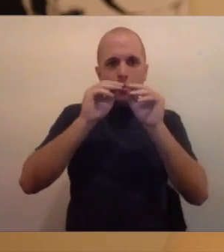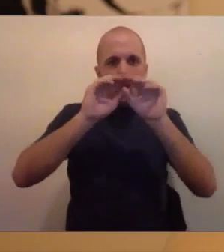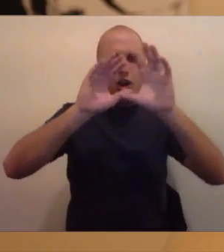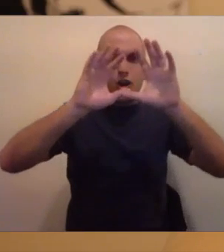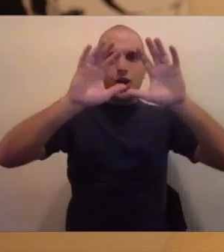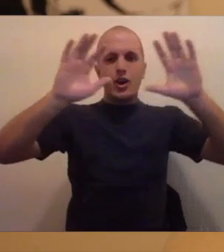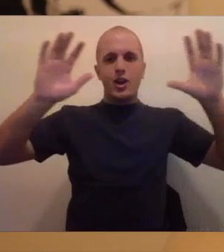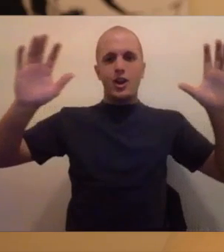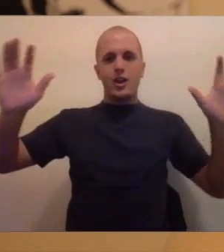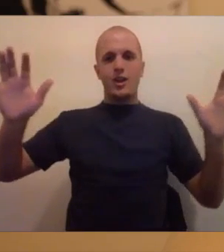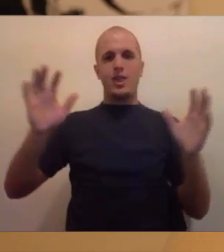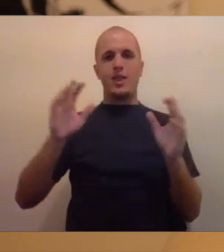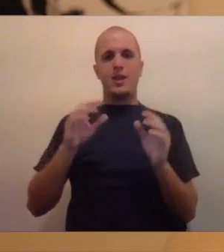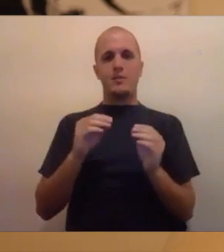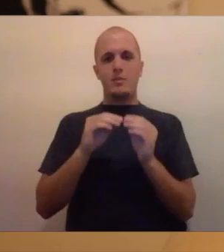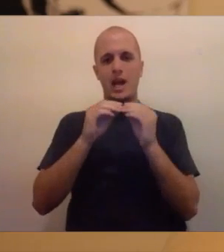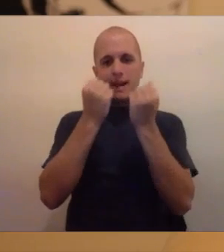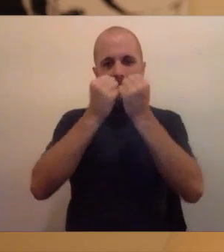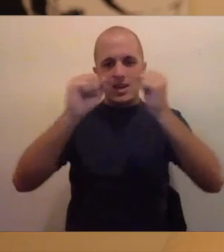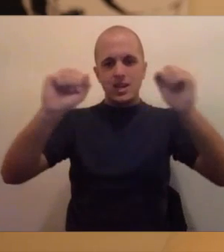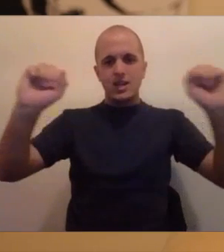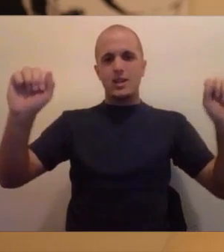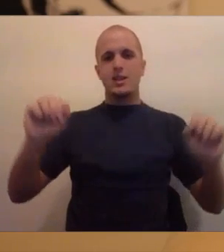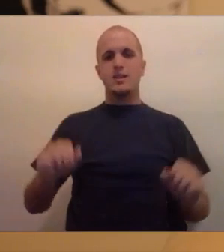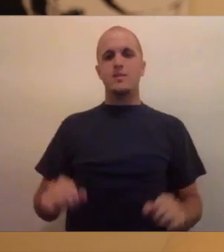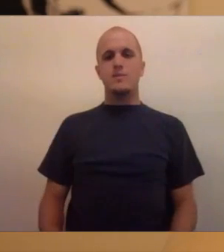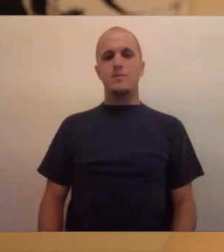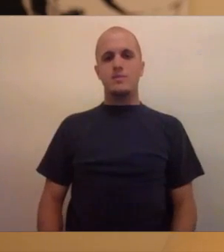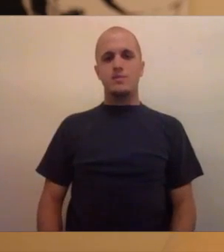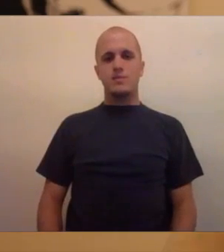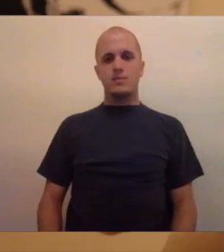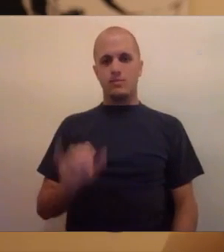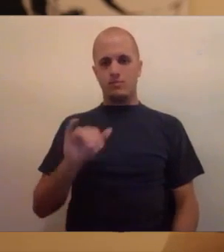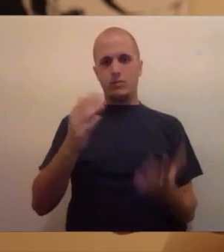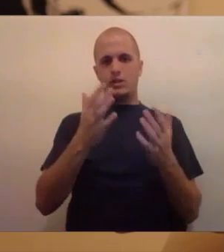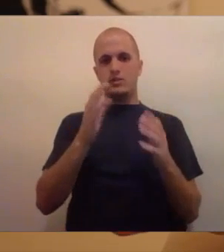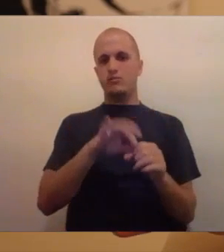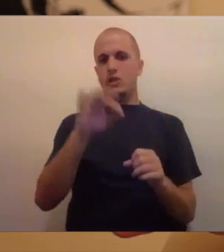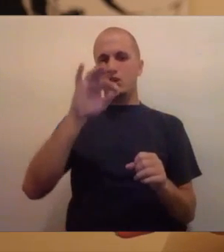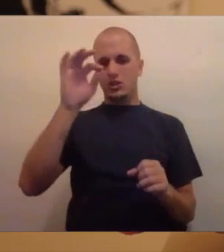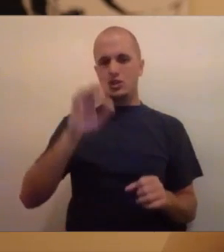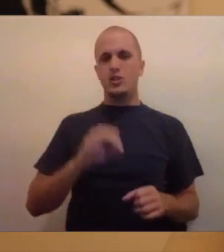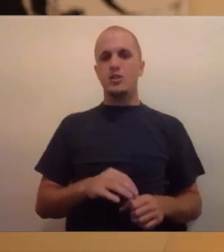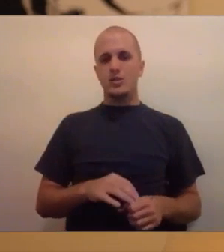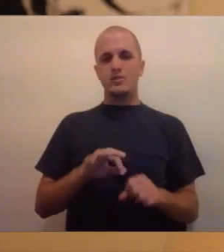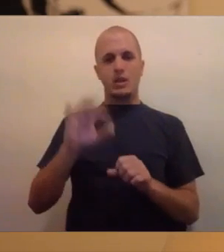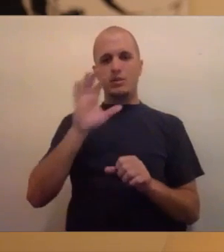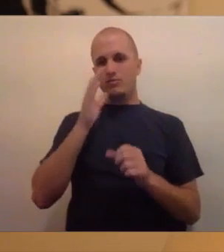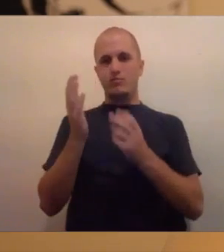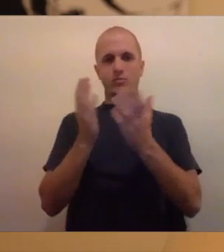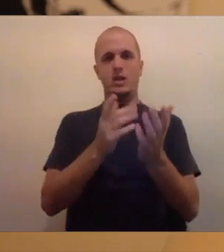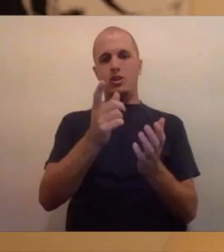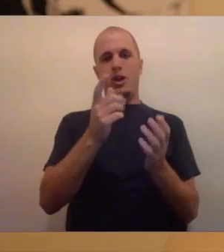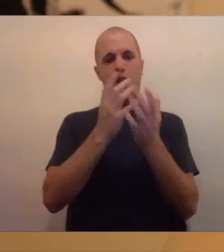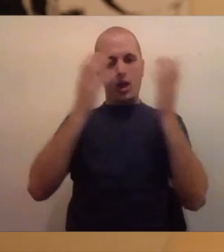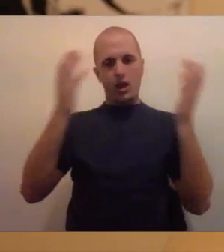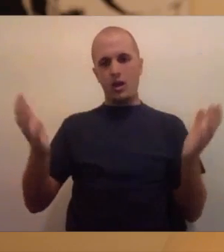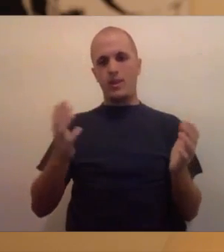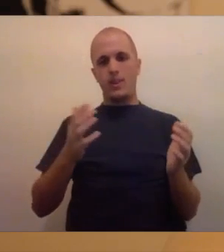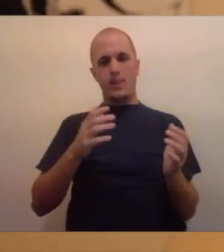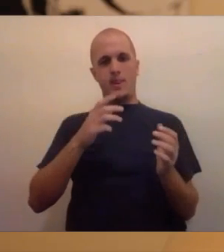the society, it begins to peel, and you become clear. Clarity. Spirituality brings